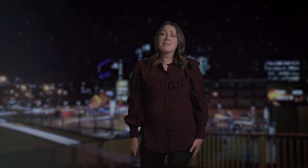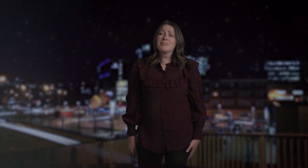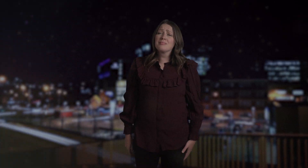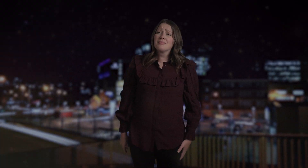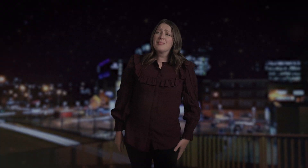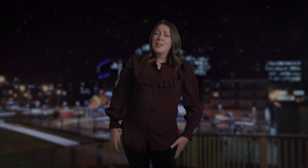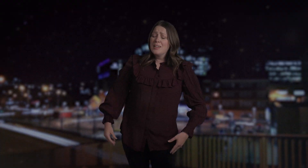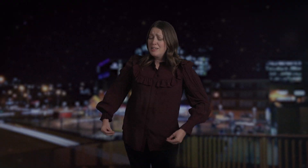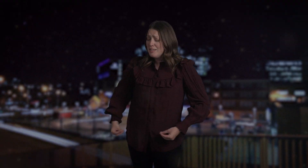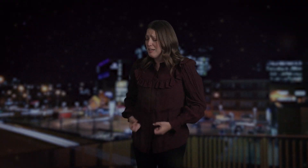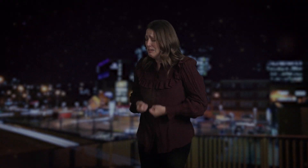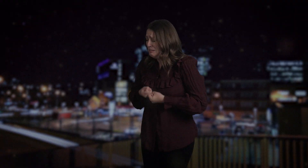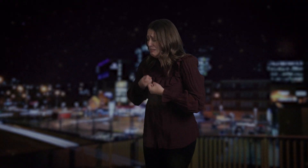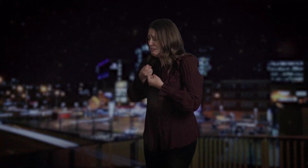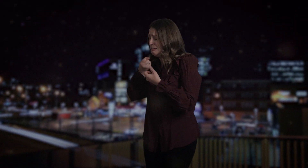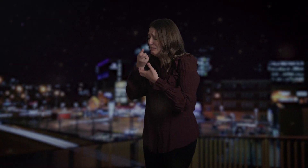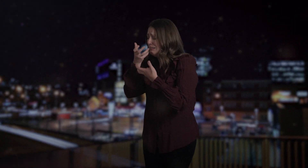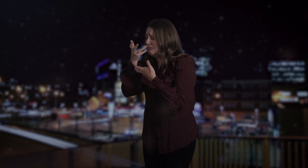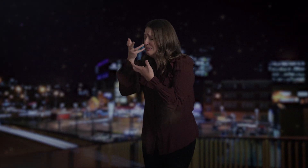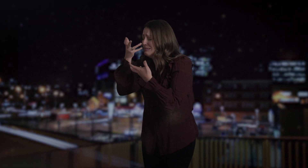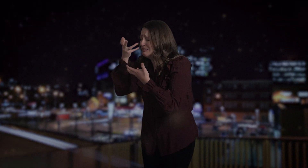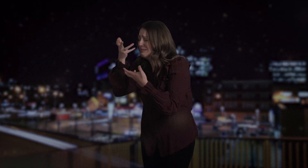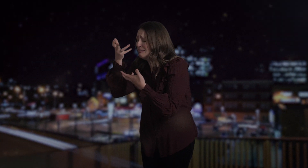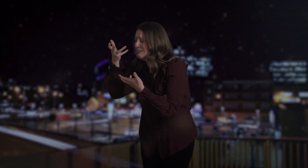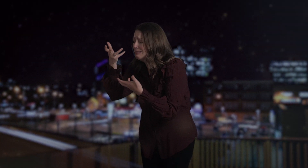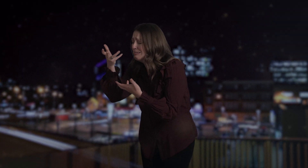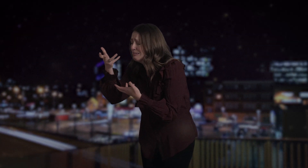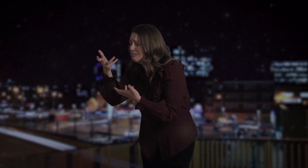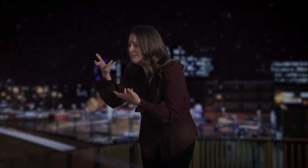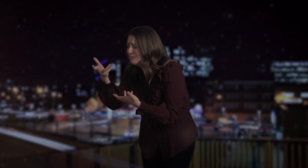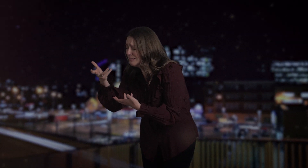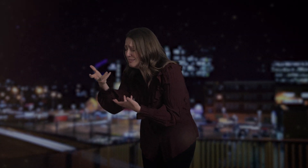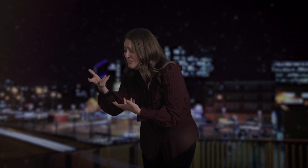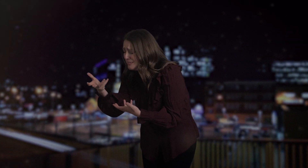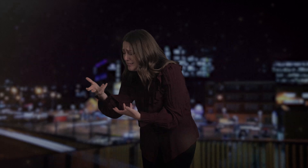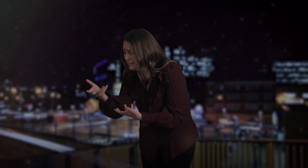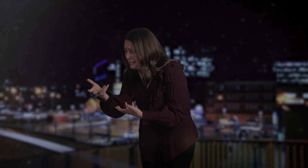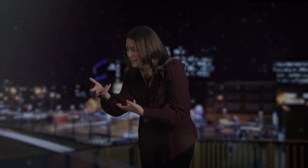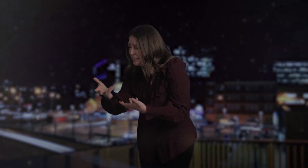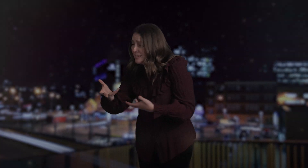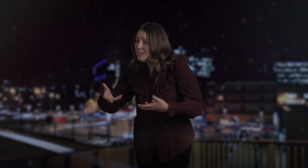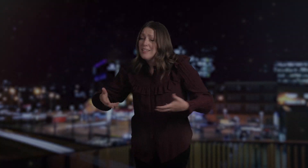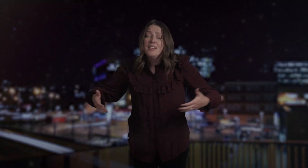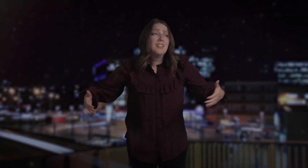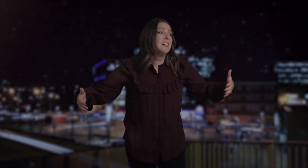Tears stream down your face